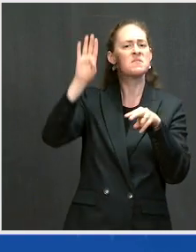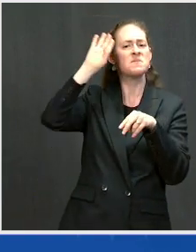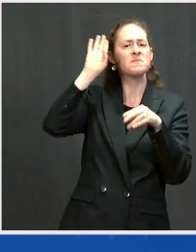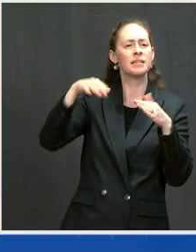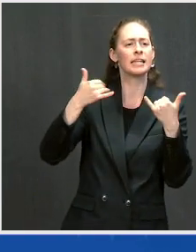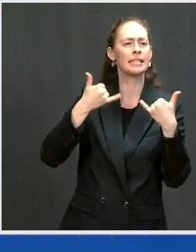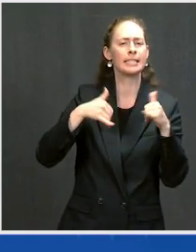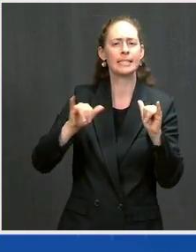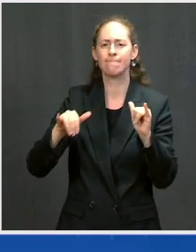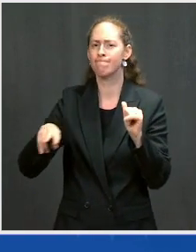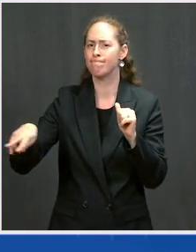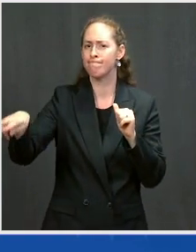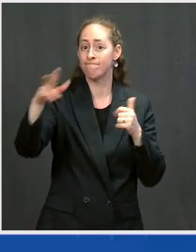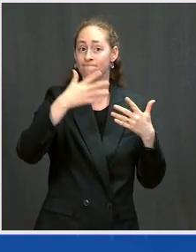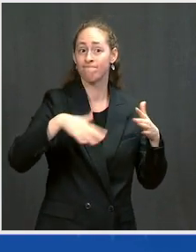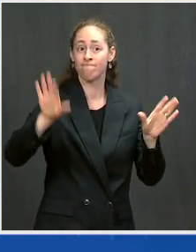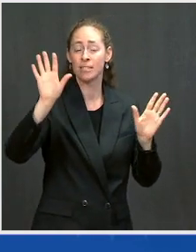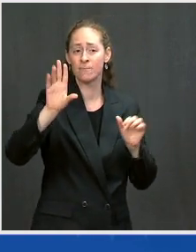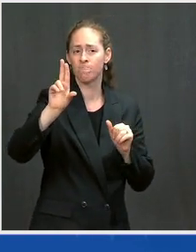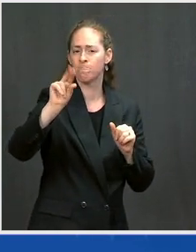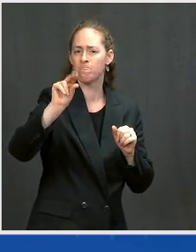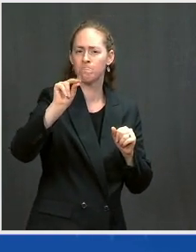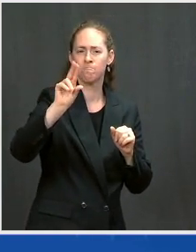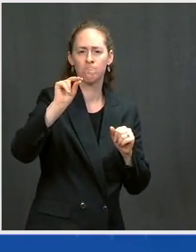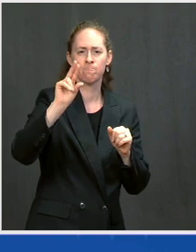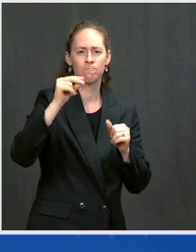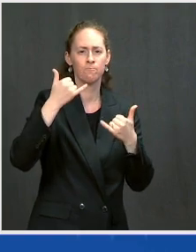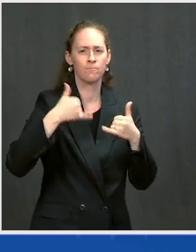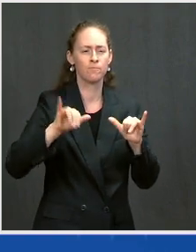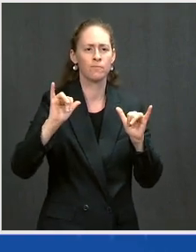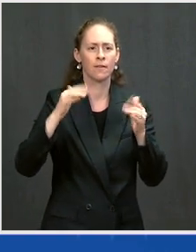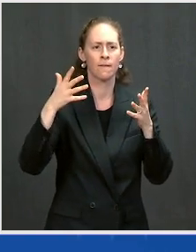he was sure they would need, and while he was there,